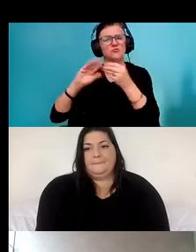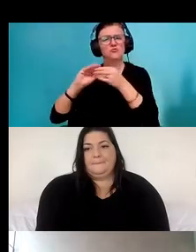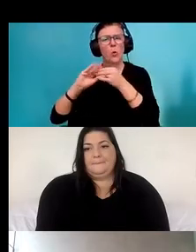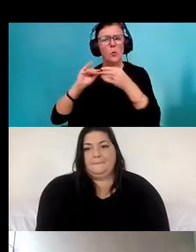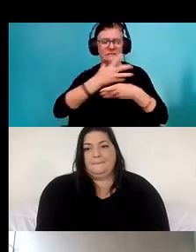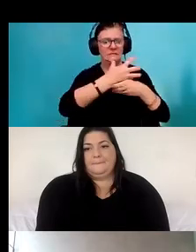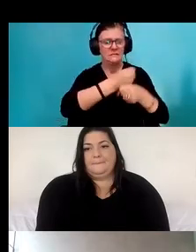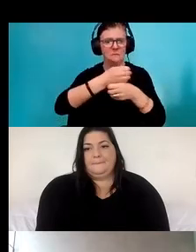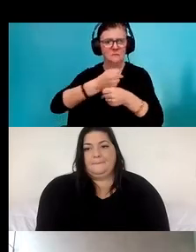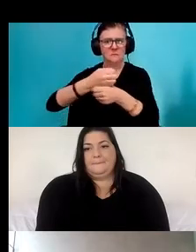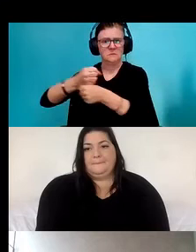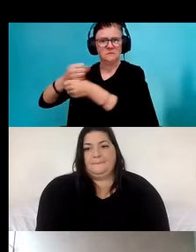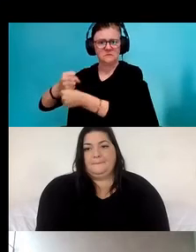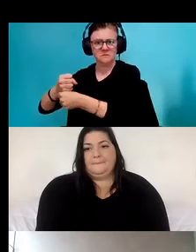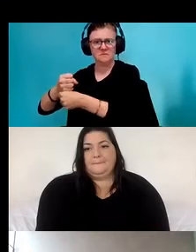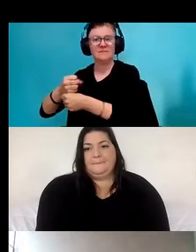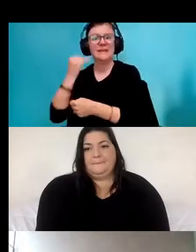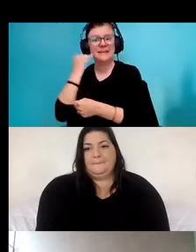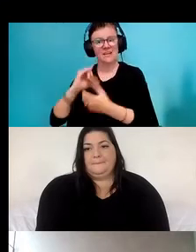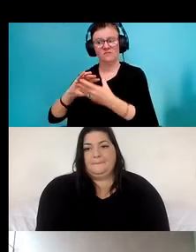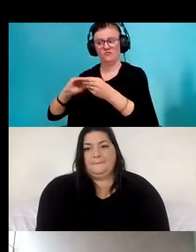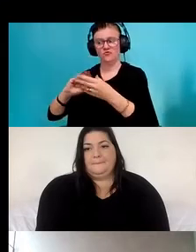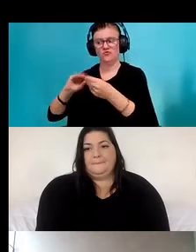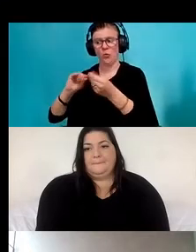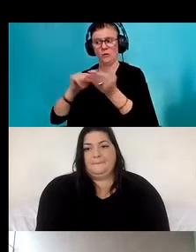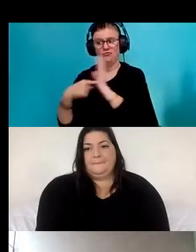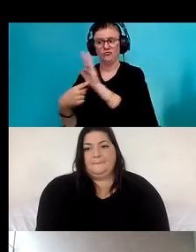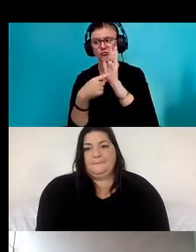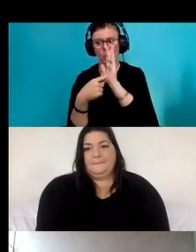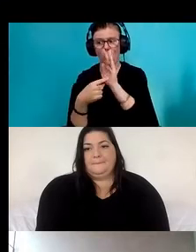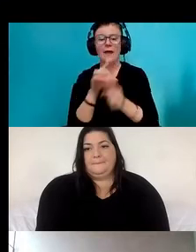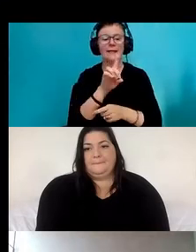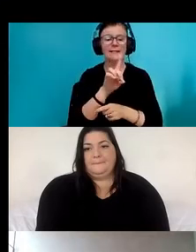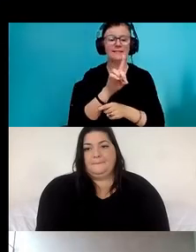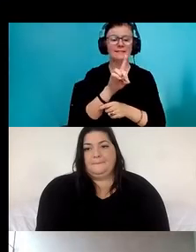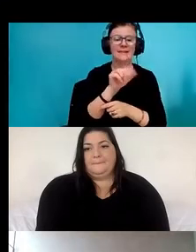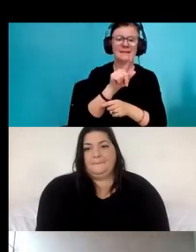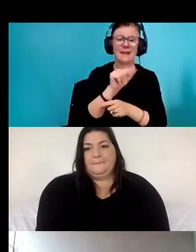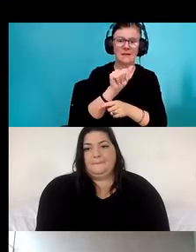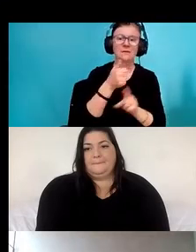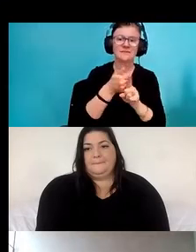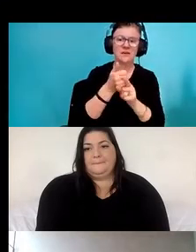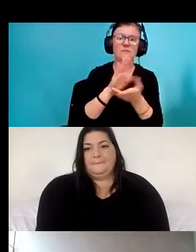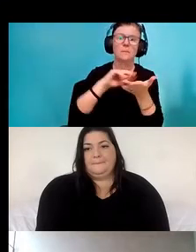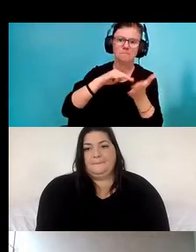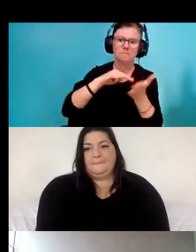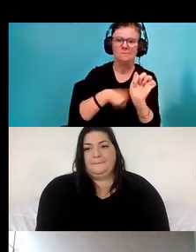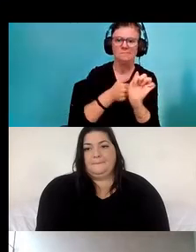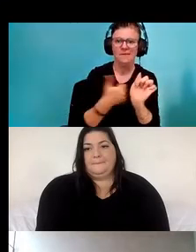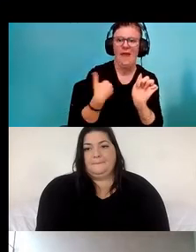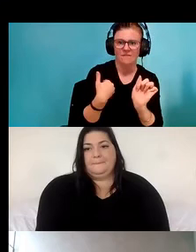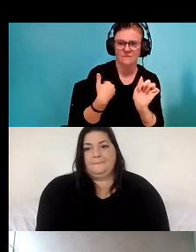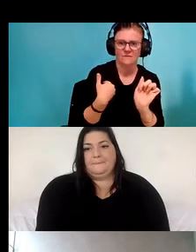Tell a few of those stories to help make the data meaningful." Another quote I want to share with you all